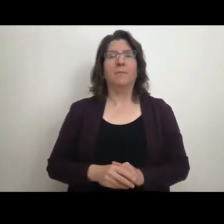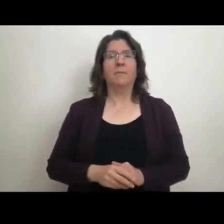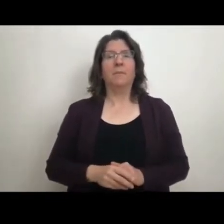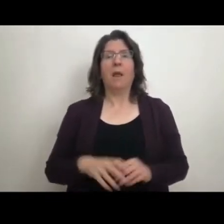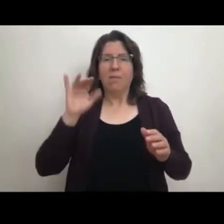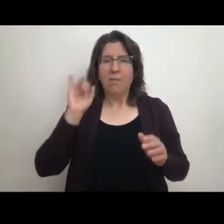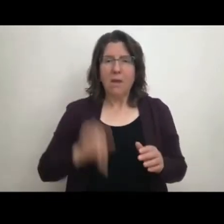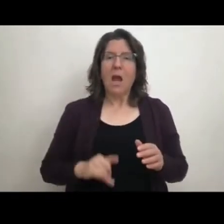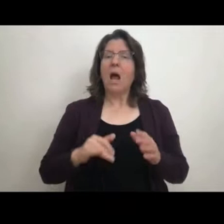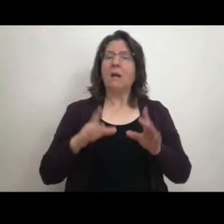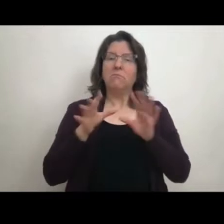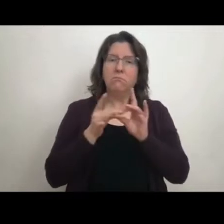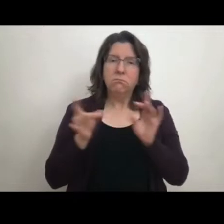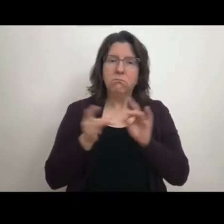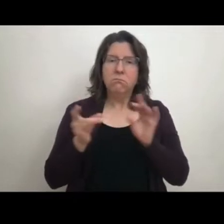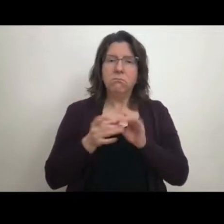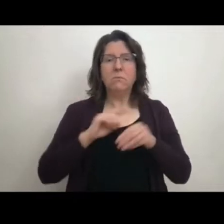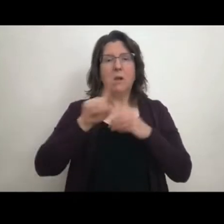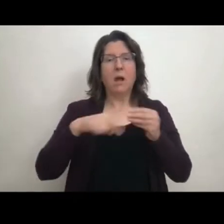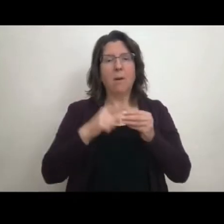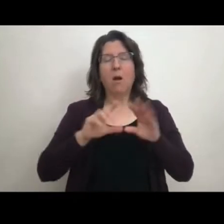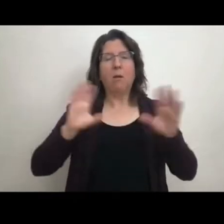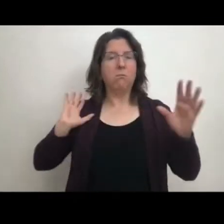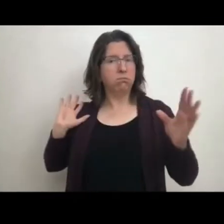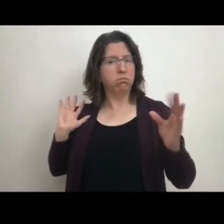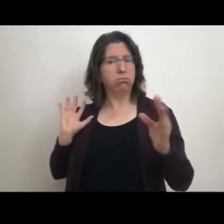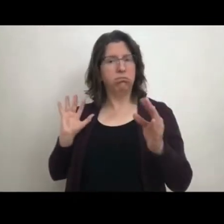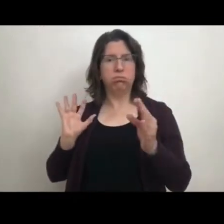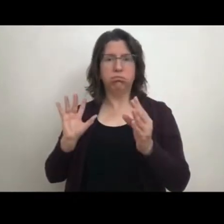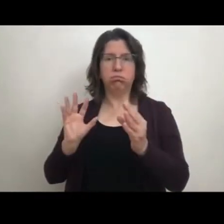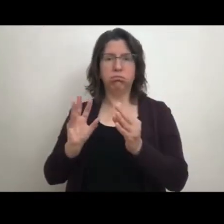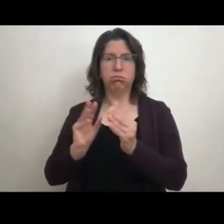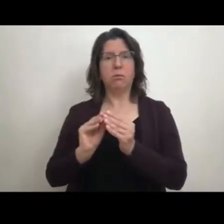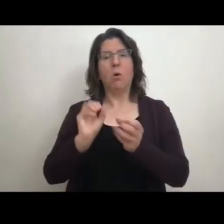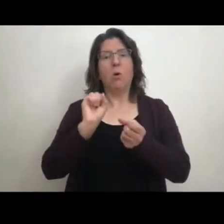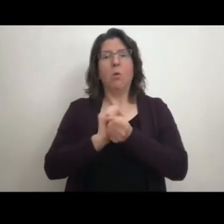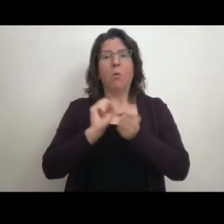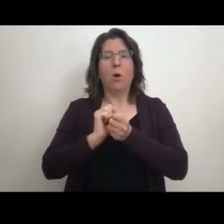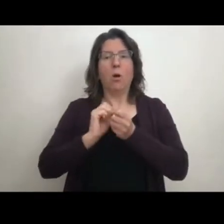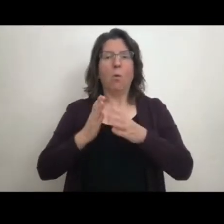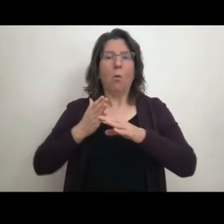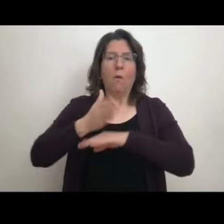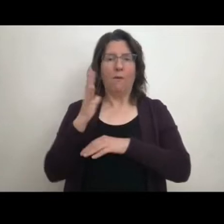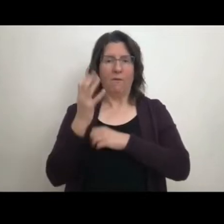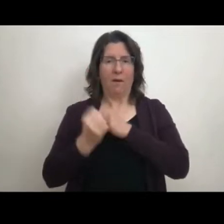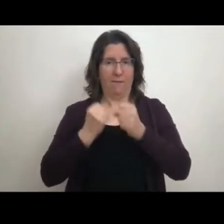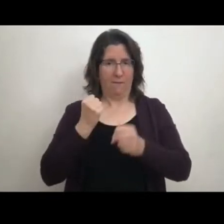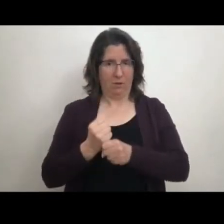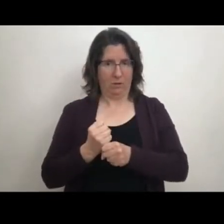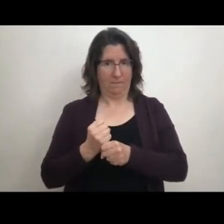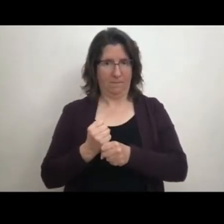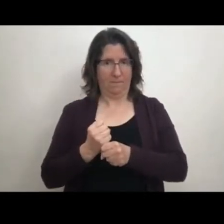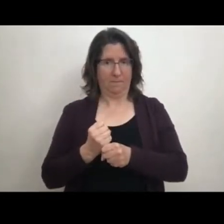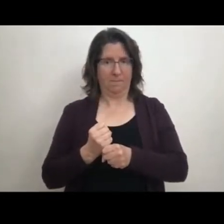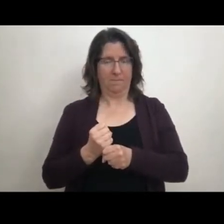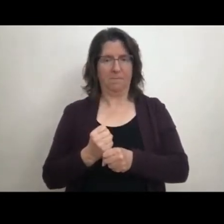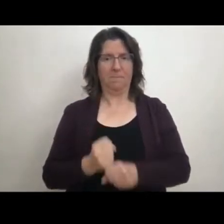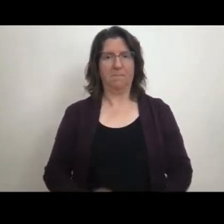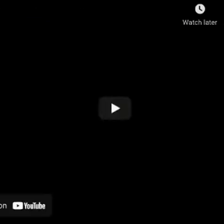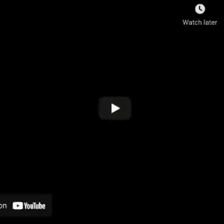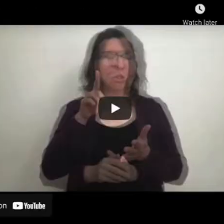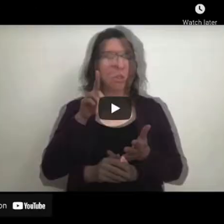This lecture will cover more than fifteen years of my teaching journey.